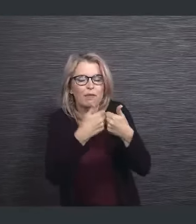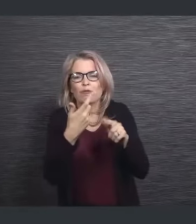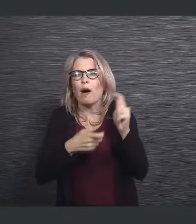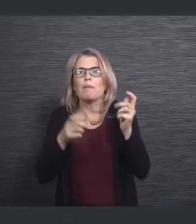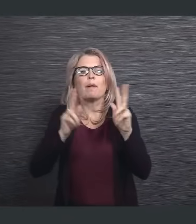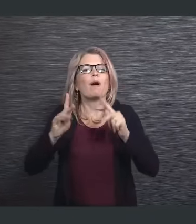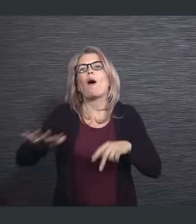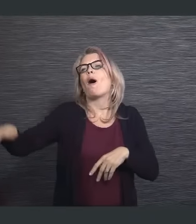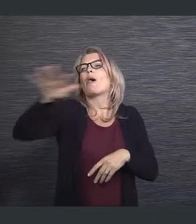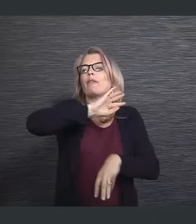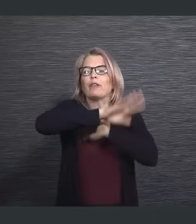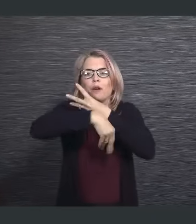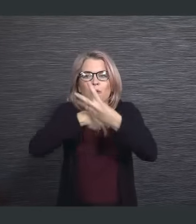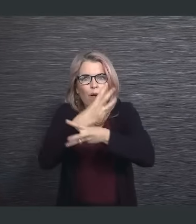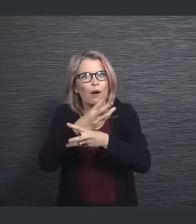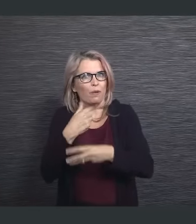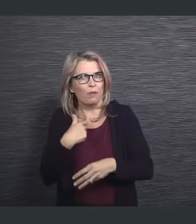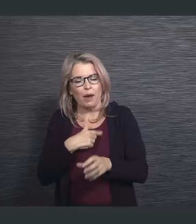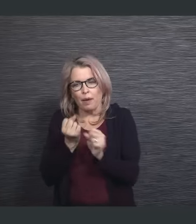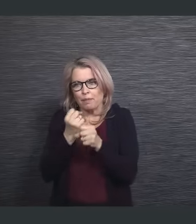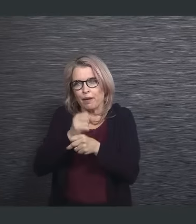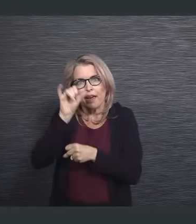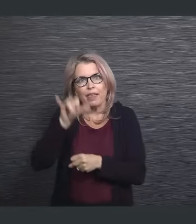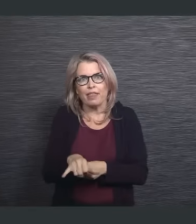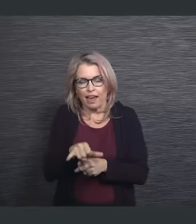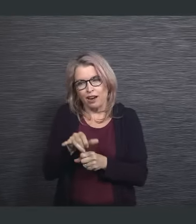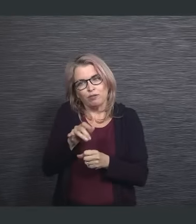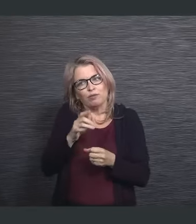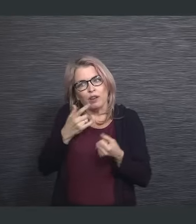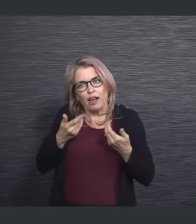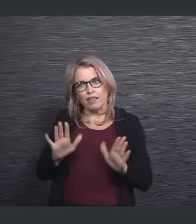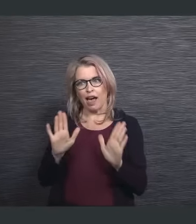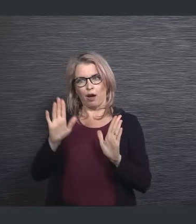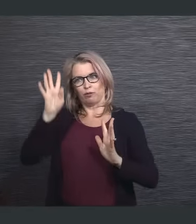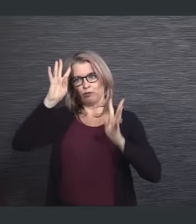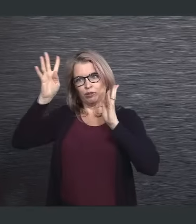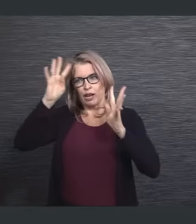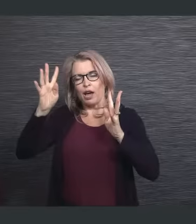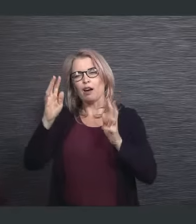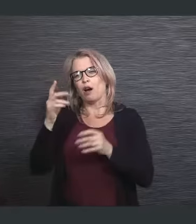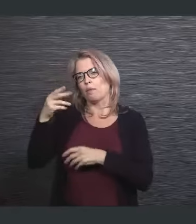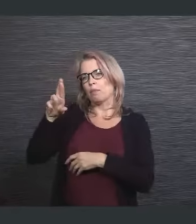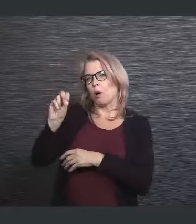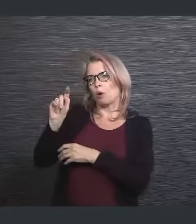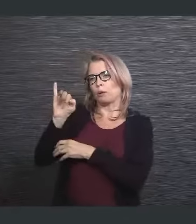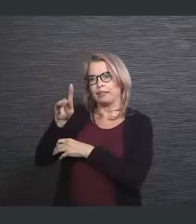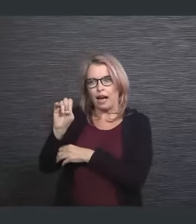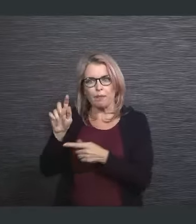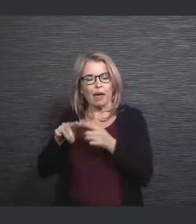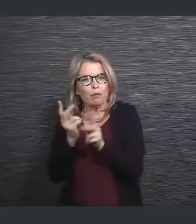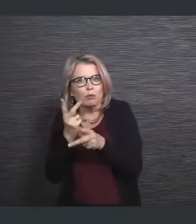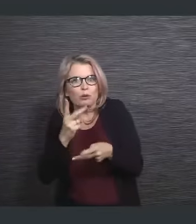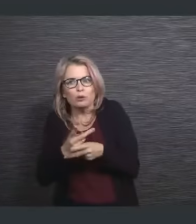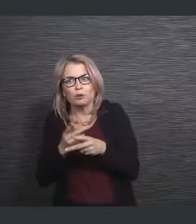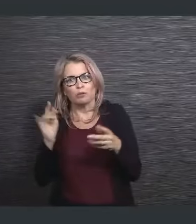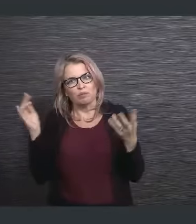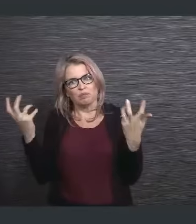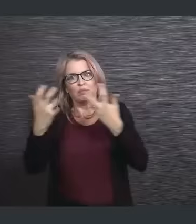We are creating a prototype that produces the match highlights and allows you to enjoy it from the player's perspective